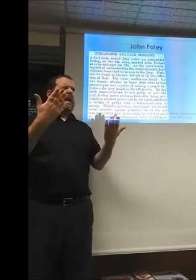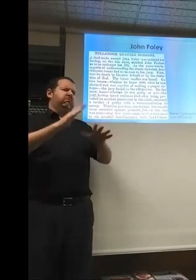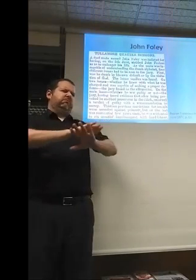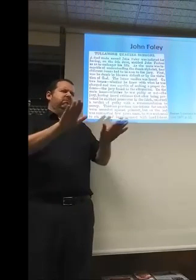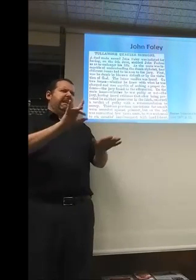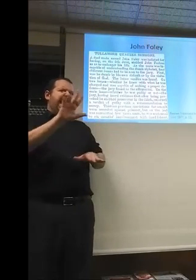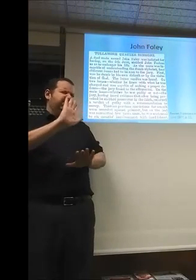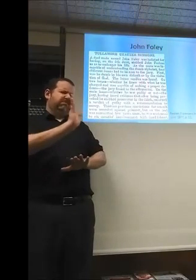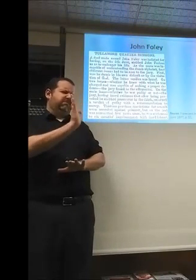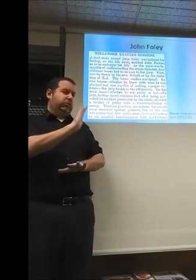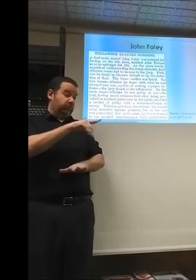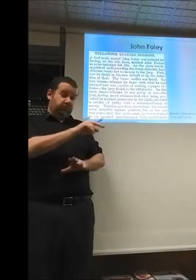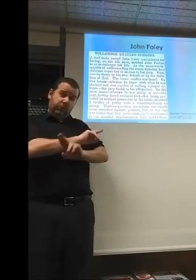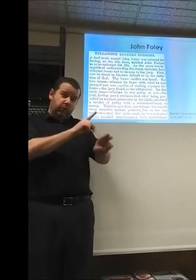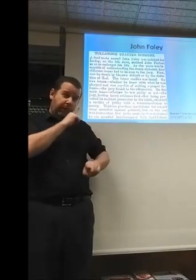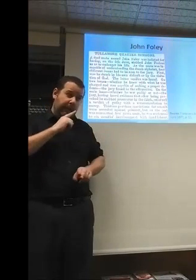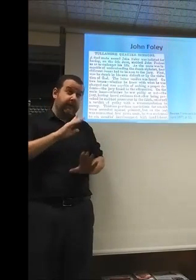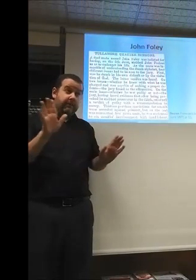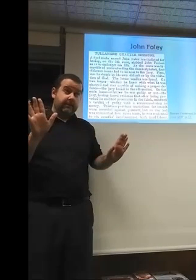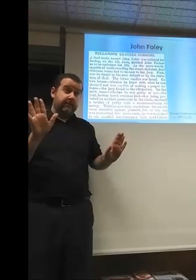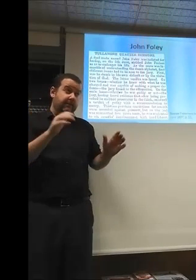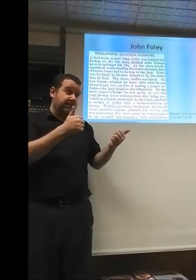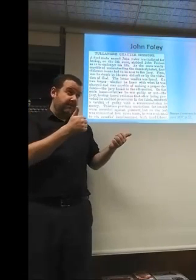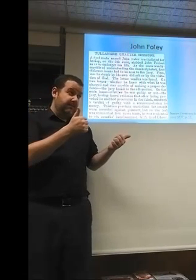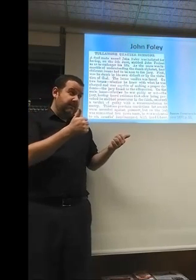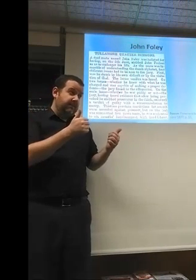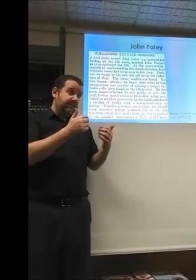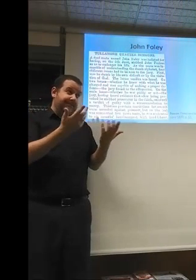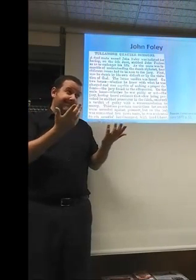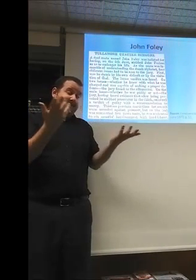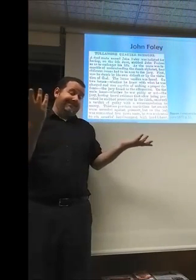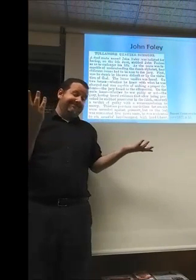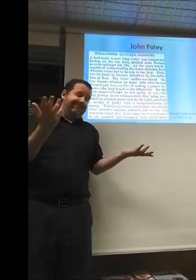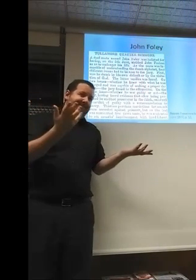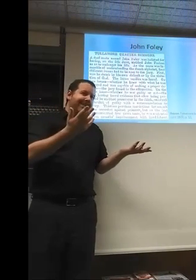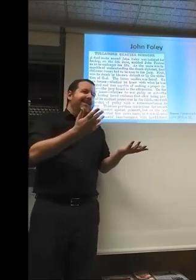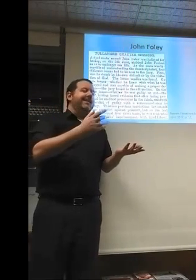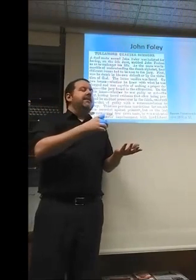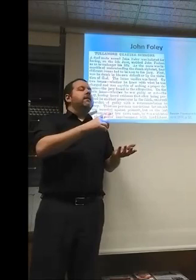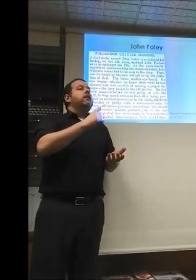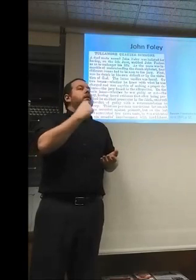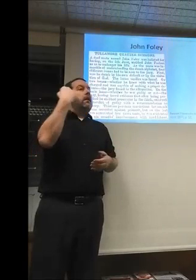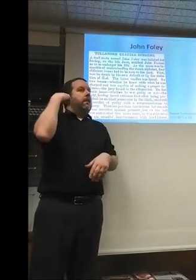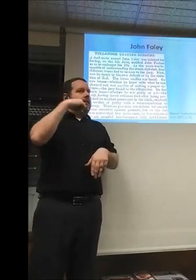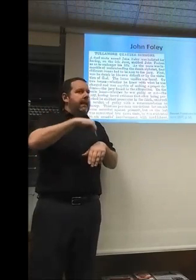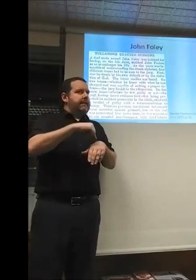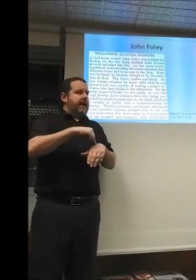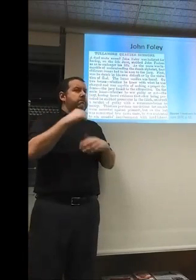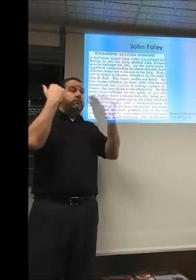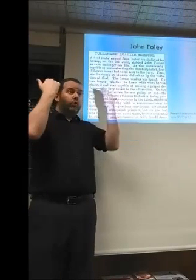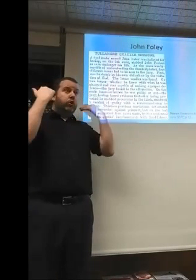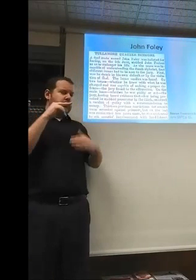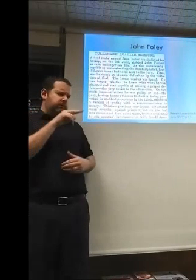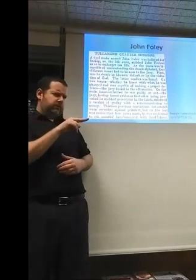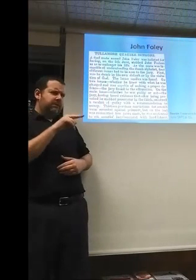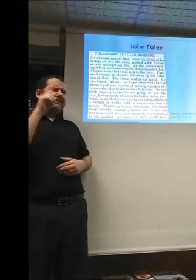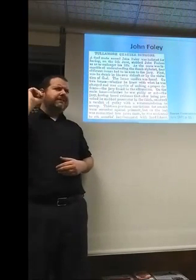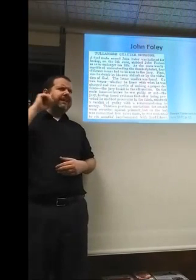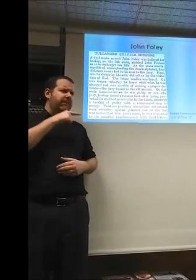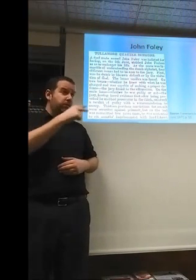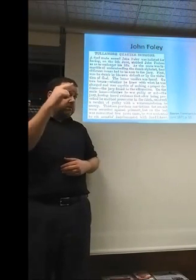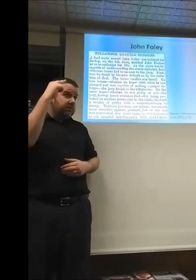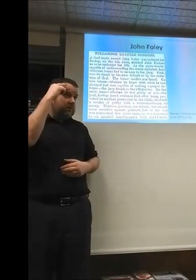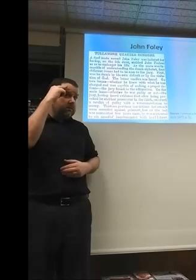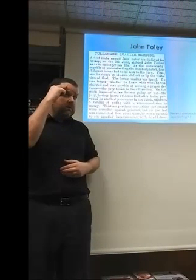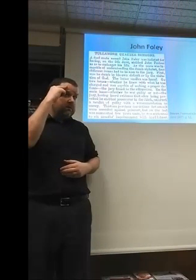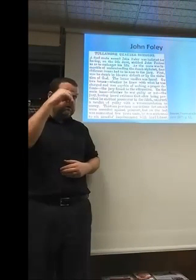And also his weight that was written in there, it’s interesting to think that at that time